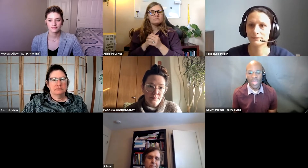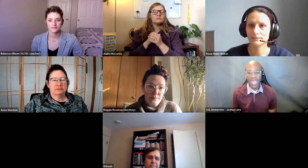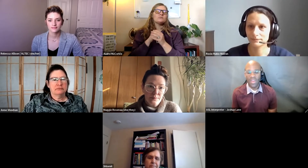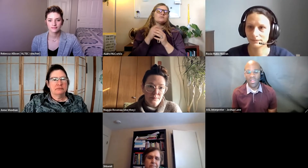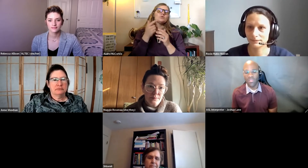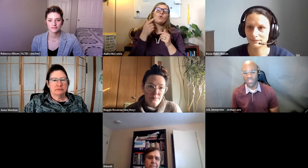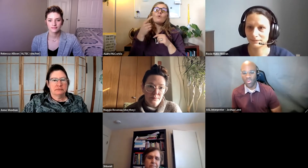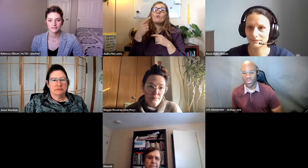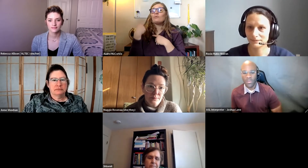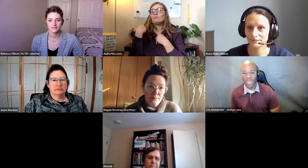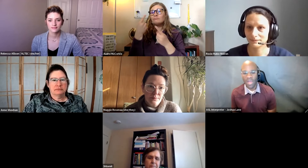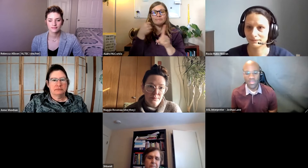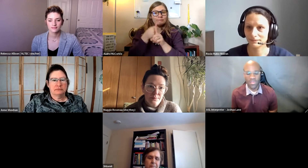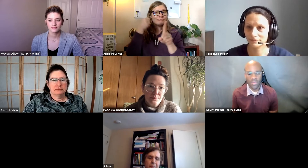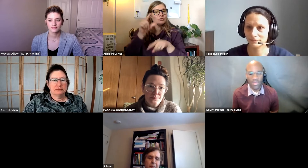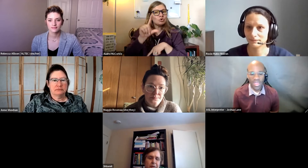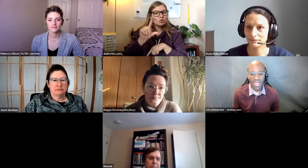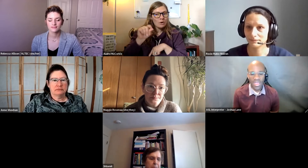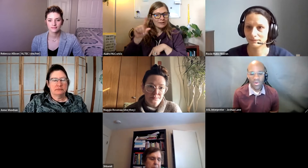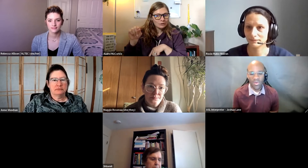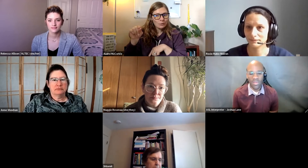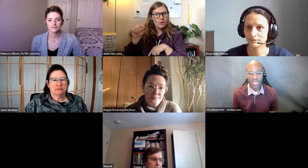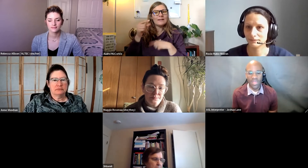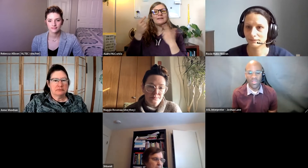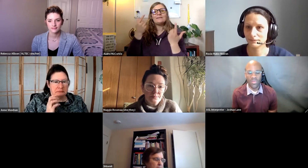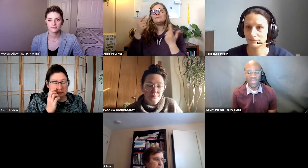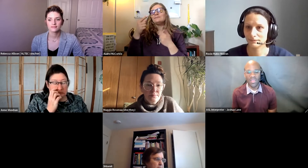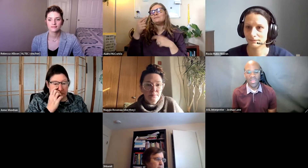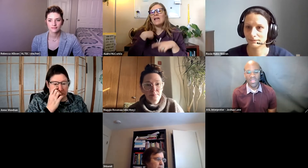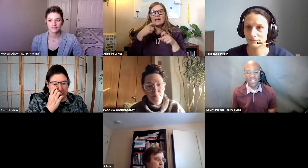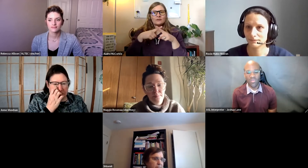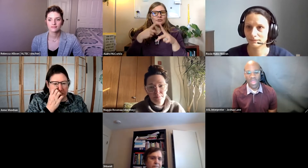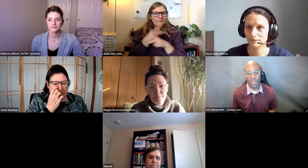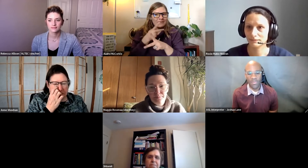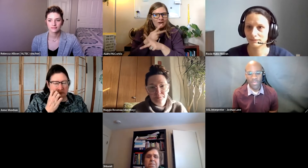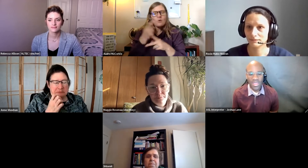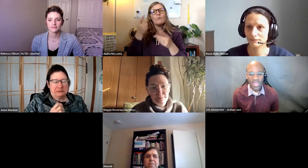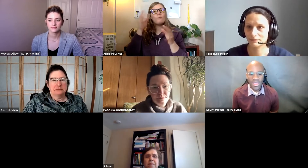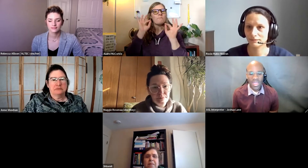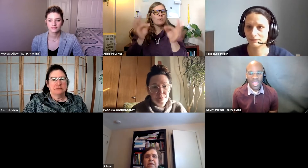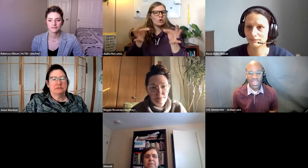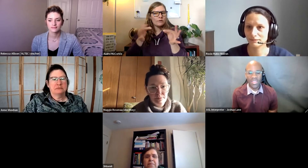and then also to show them how to mitigate errors and correct their grammar. And in the